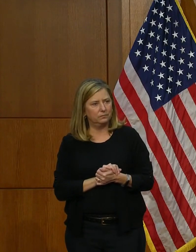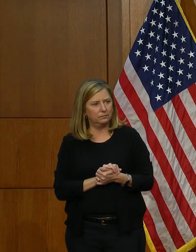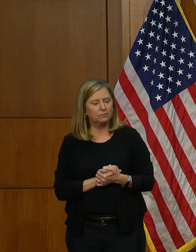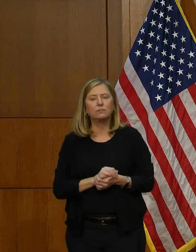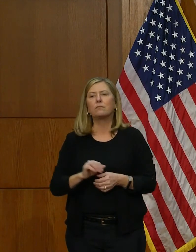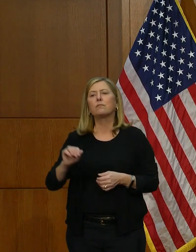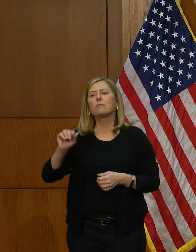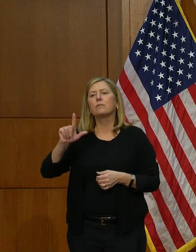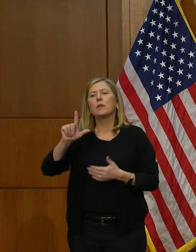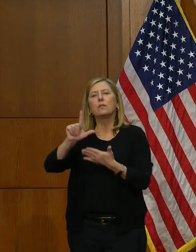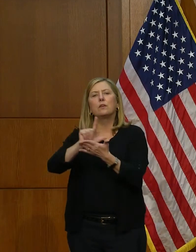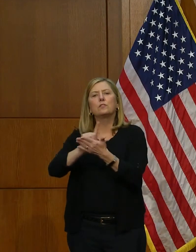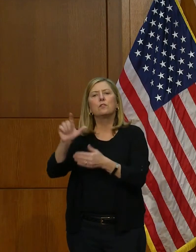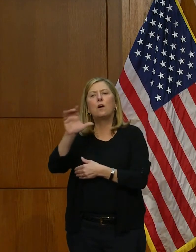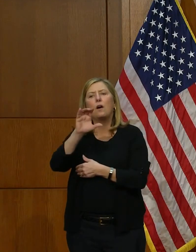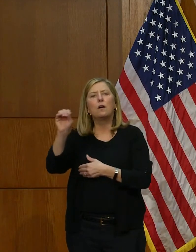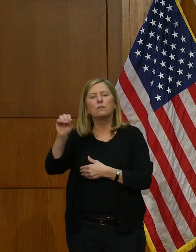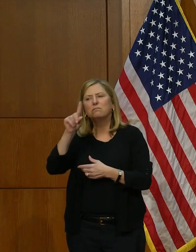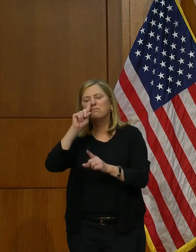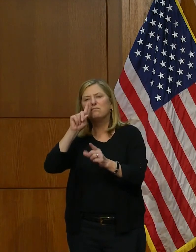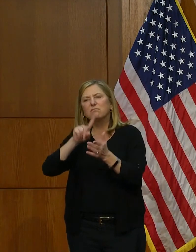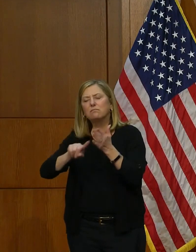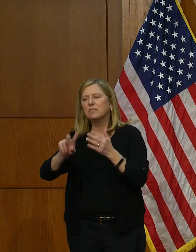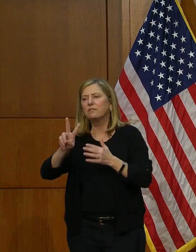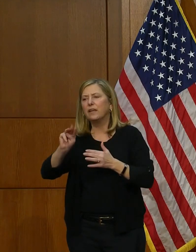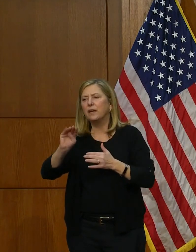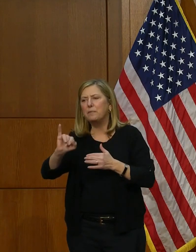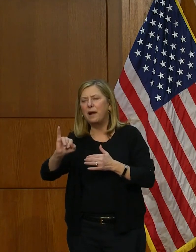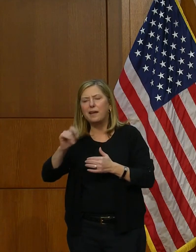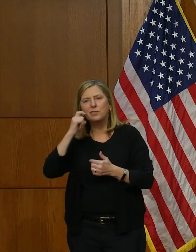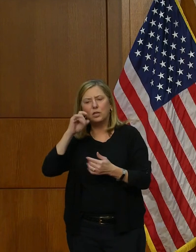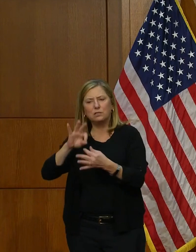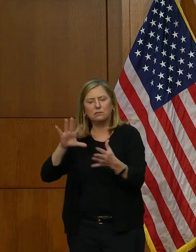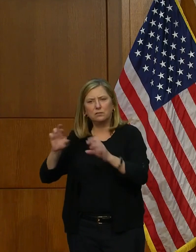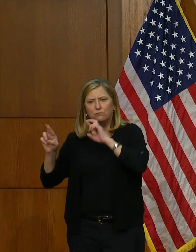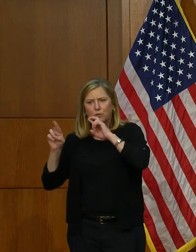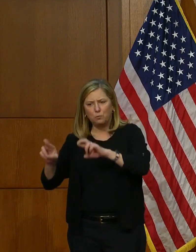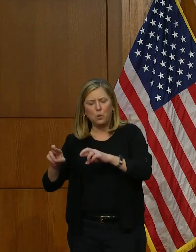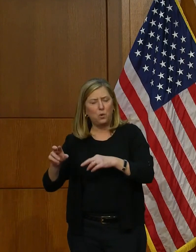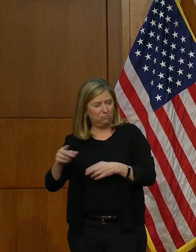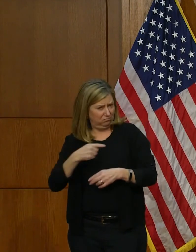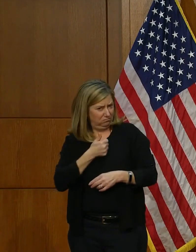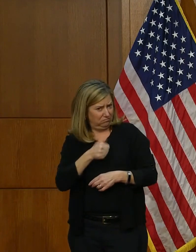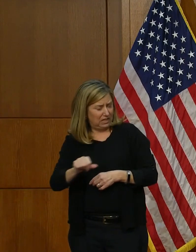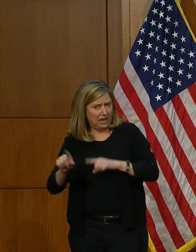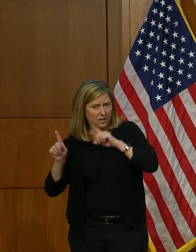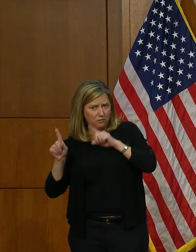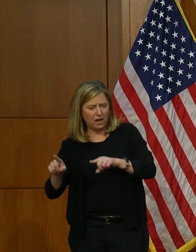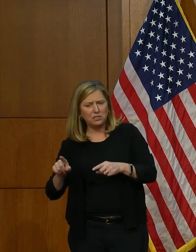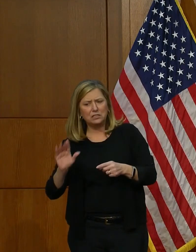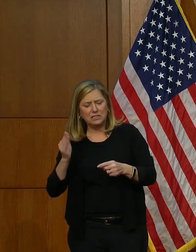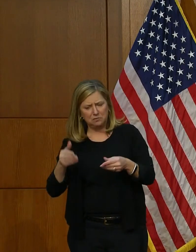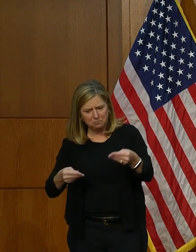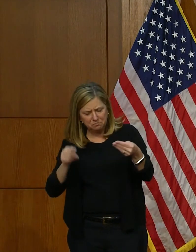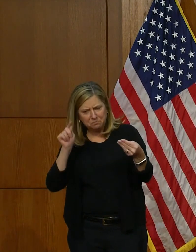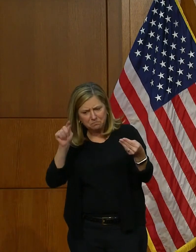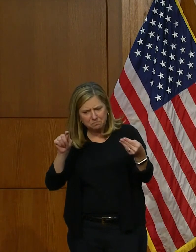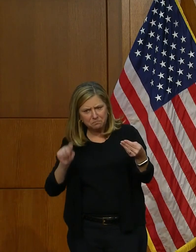THE LAW FIRM INVESTIGATING VM. I PUT OUT AN INTERIM REPORT LAST NIGHT AND WONDERING IF YOU HAVE ANY REACTION TO THAT.